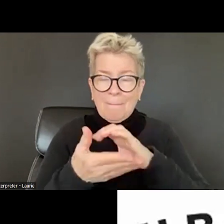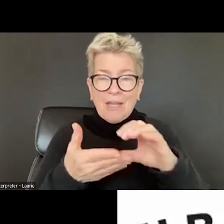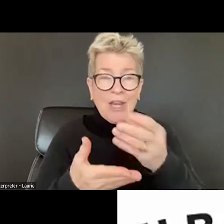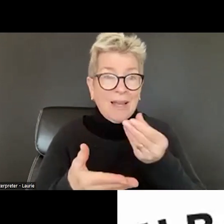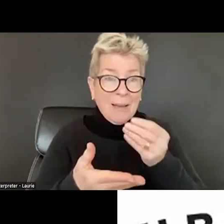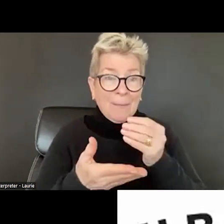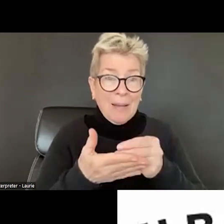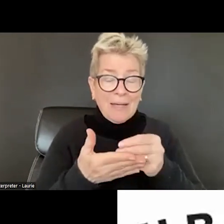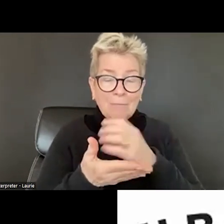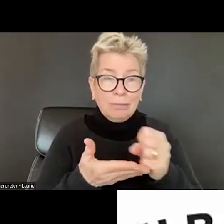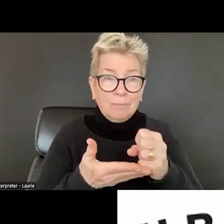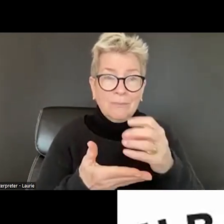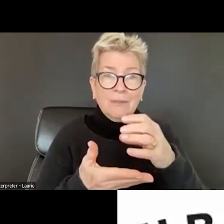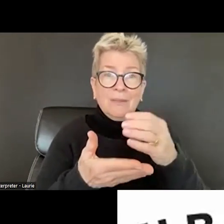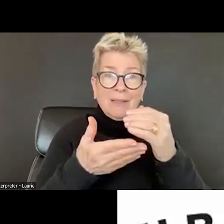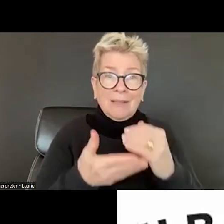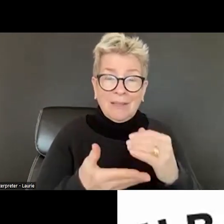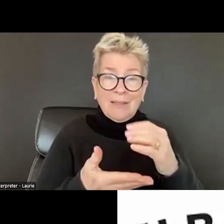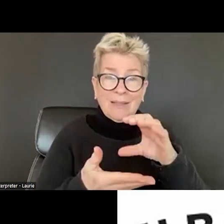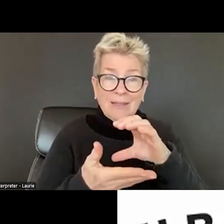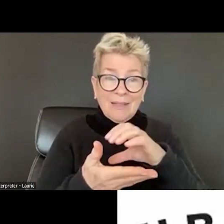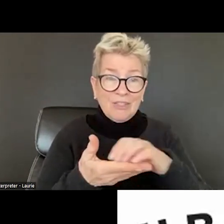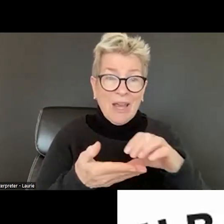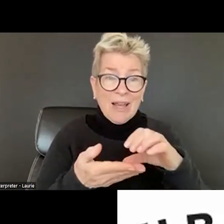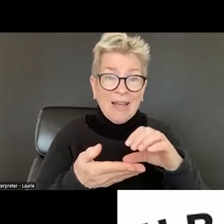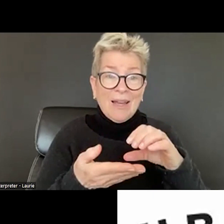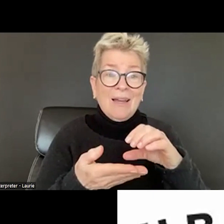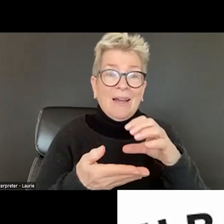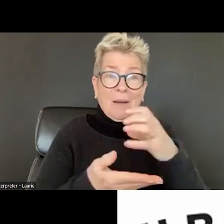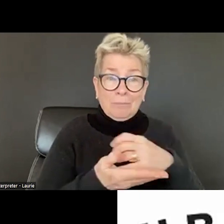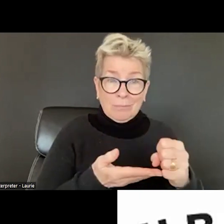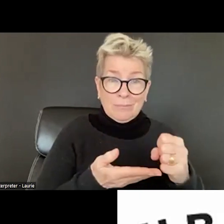to me about savings when I'm living pay I can't I don't have anything to say right and so for me